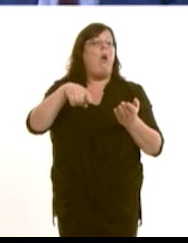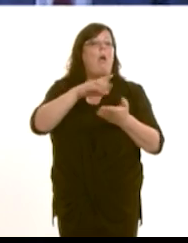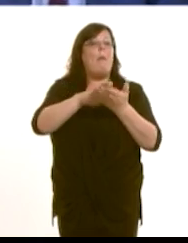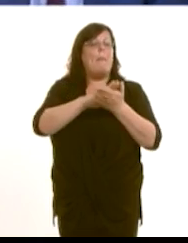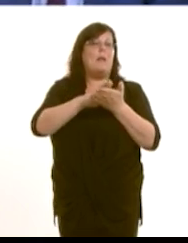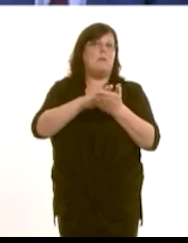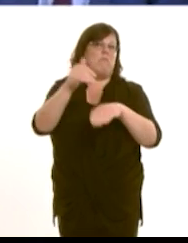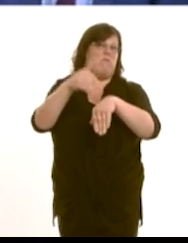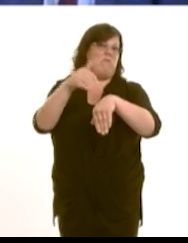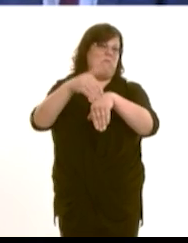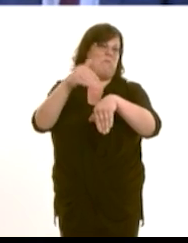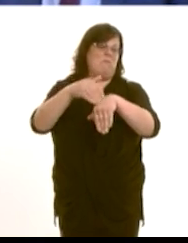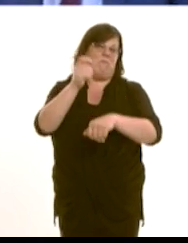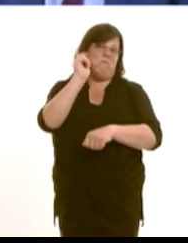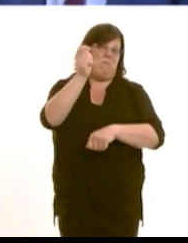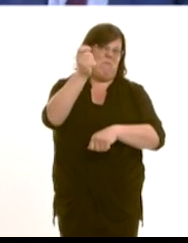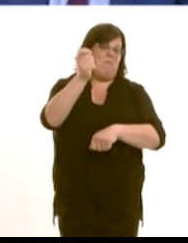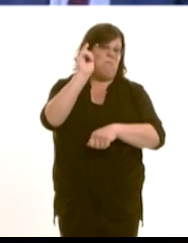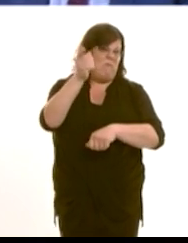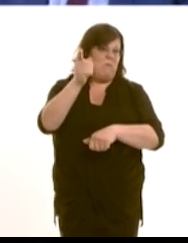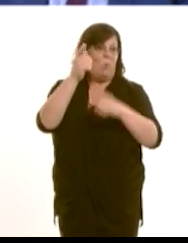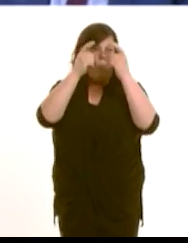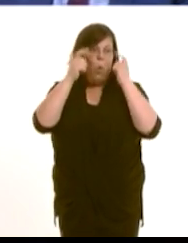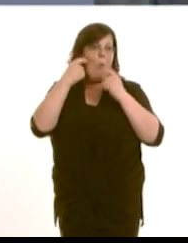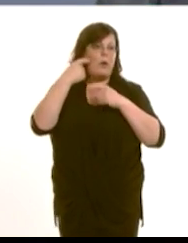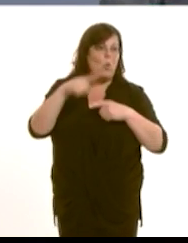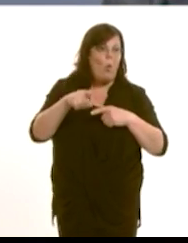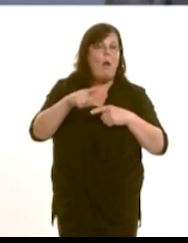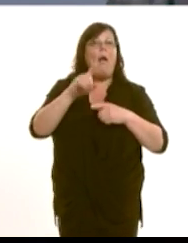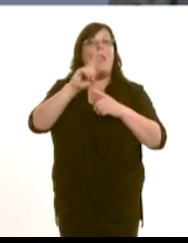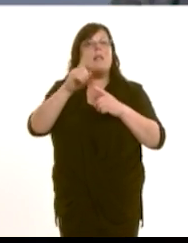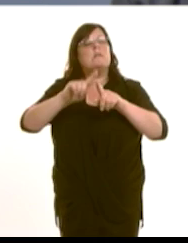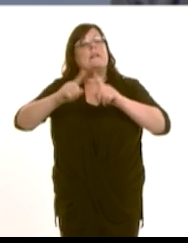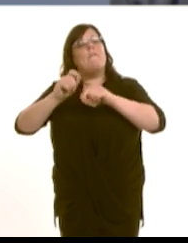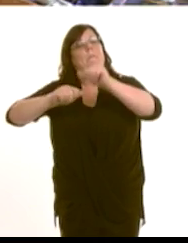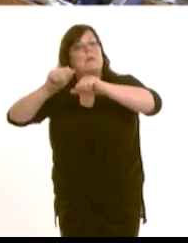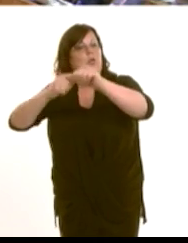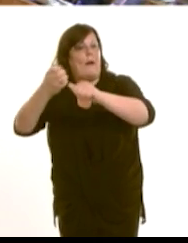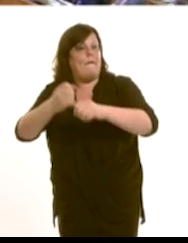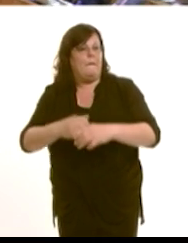they have followed the correct procedure, and we would expect all local authorities in Wales to do that.